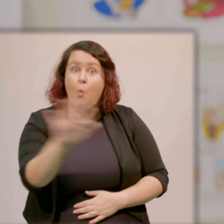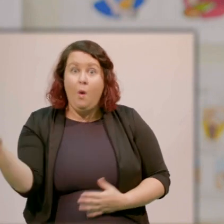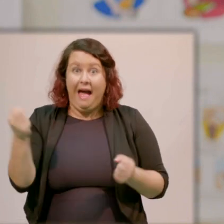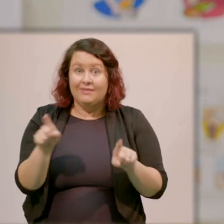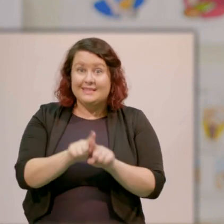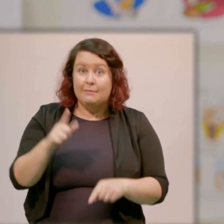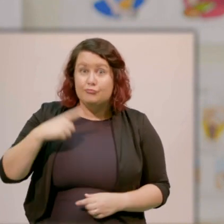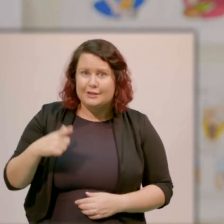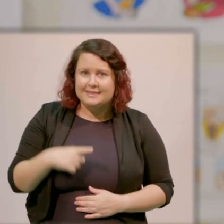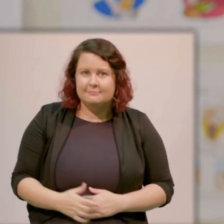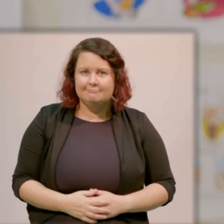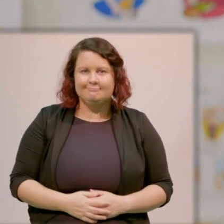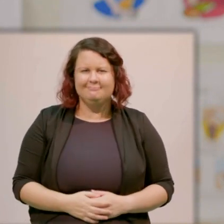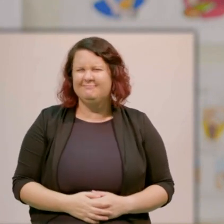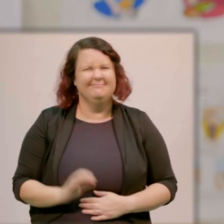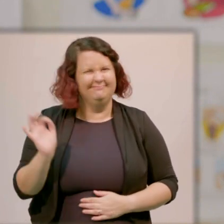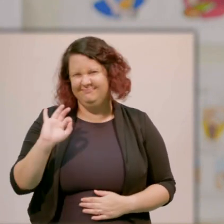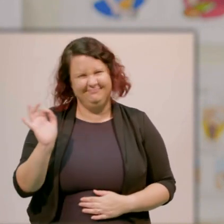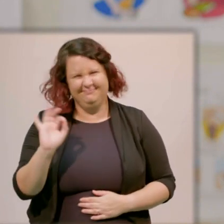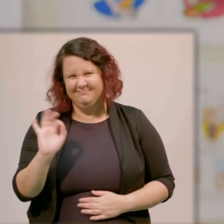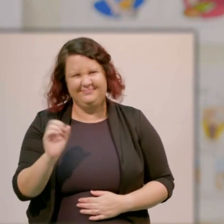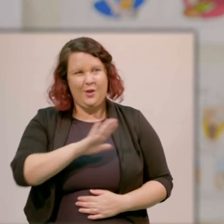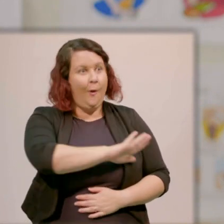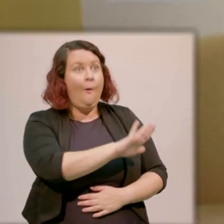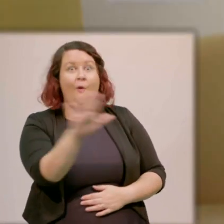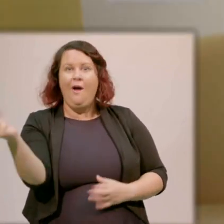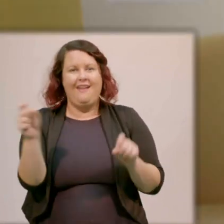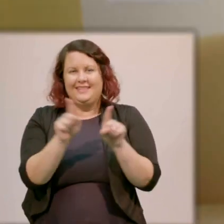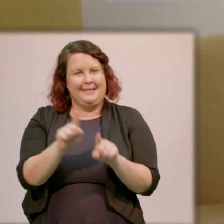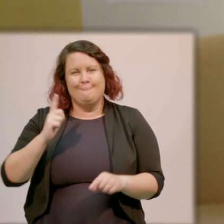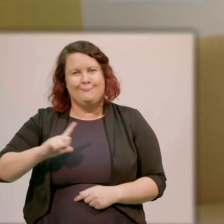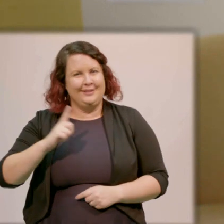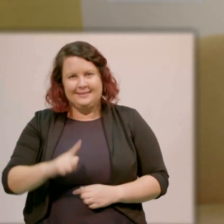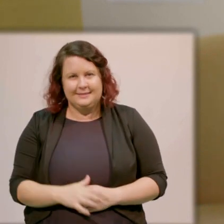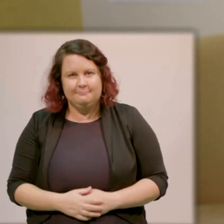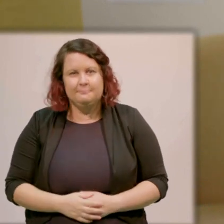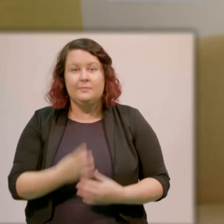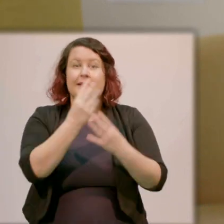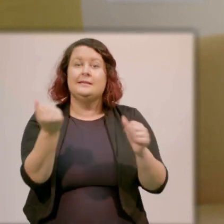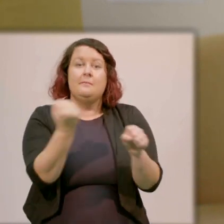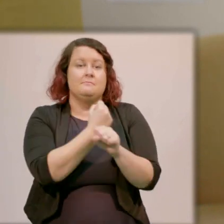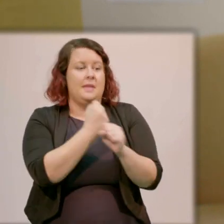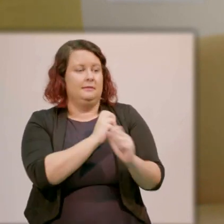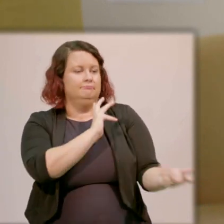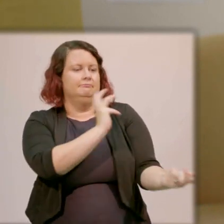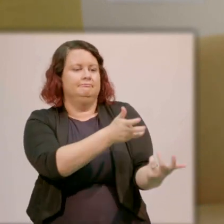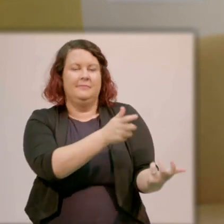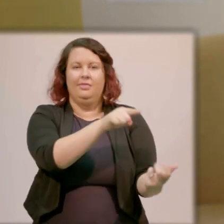Do you think all multimodal texts will have the same purpose? Not all multimodal texts will have the same purpose,